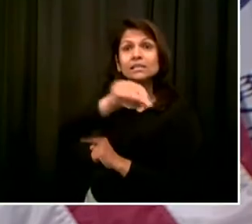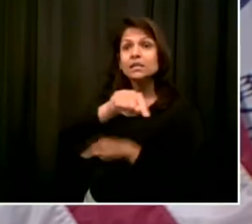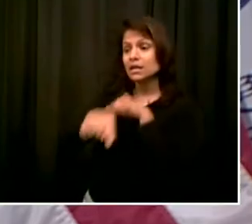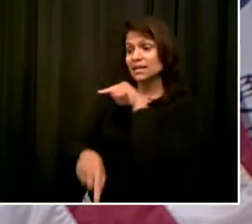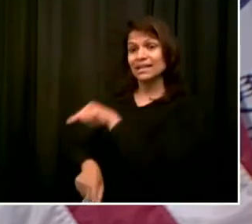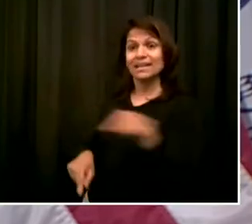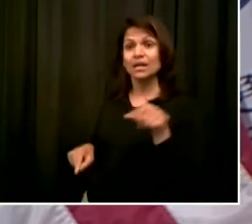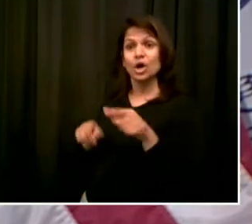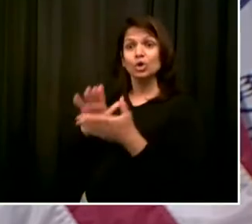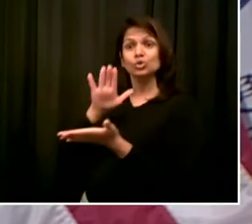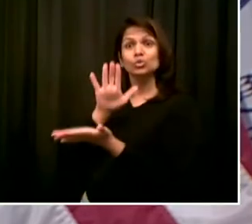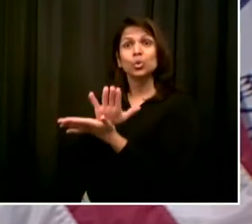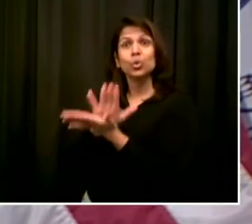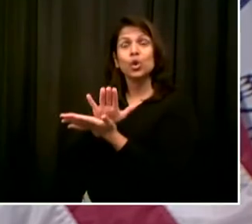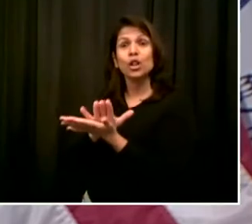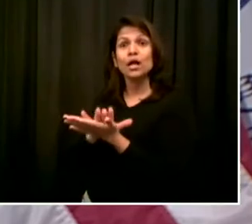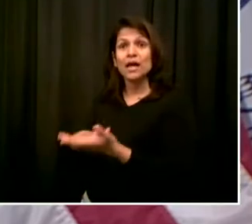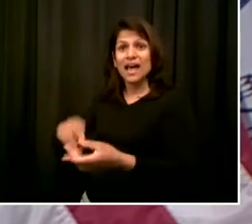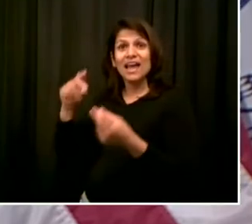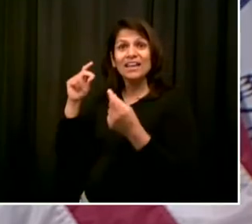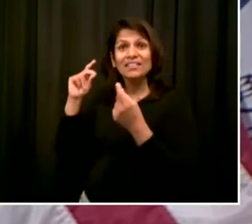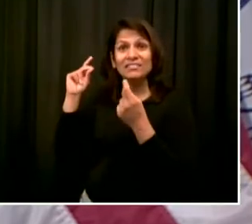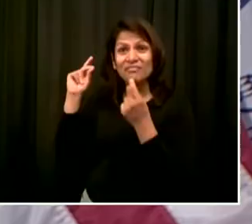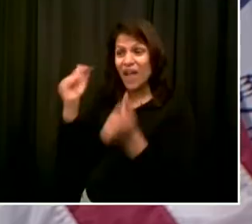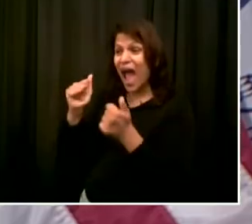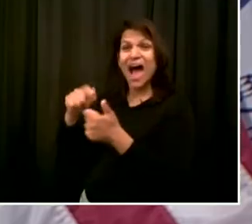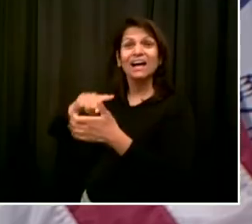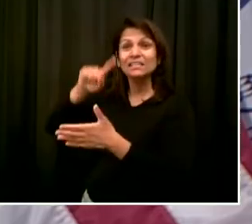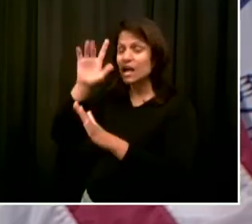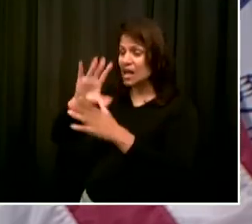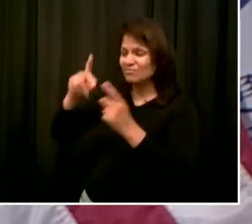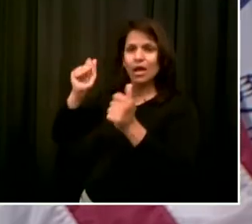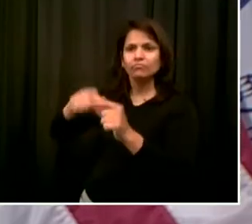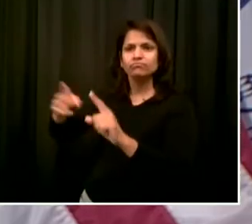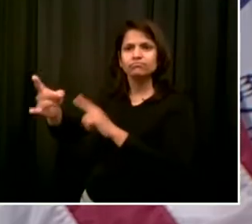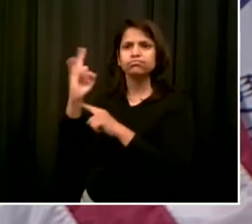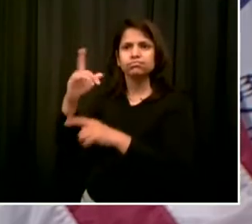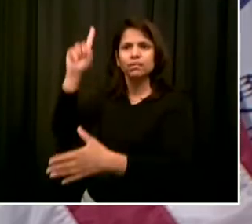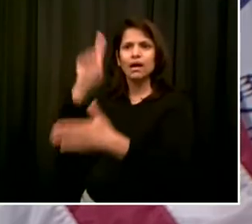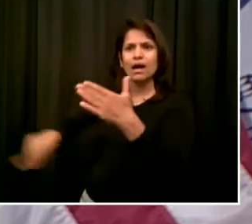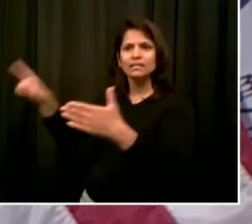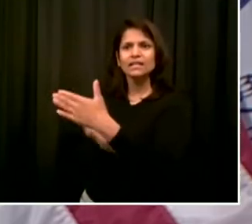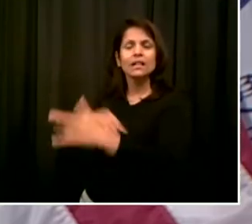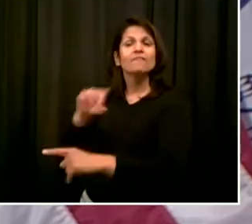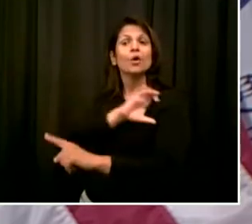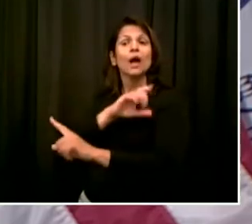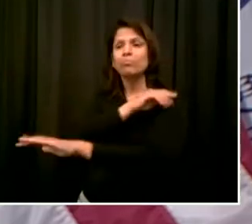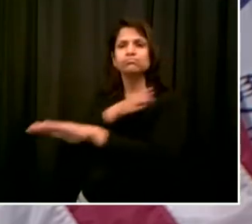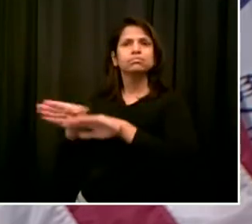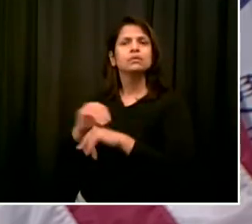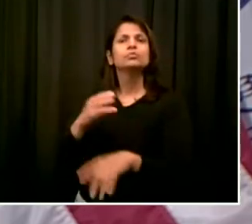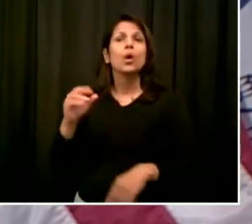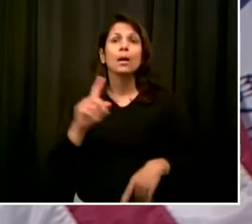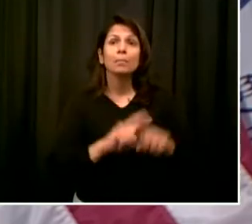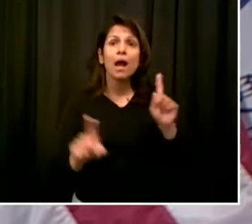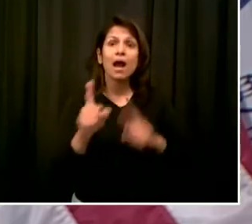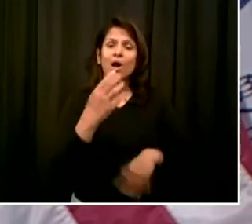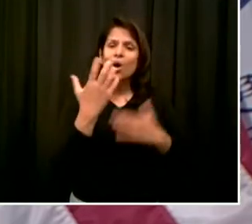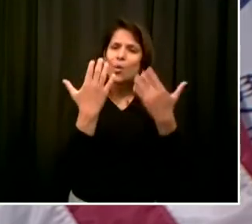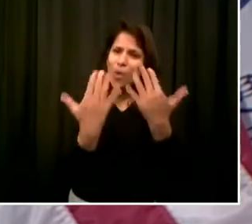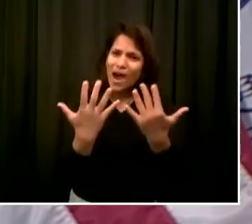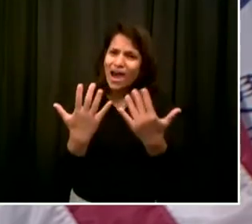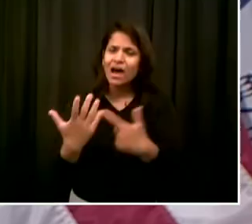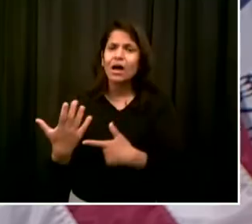AND IT WILL BE ADDRESSED OVER